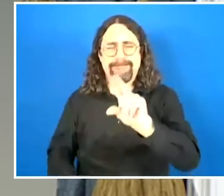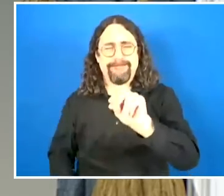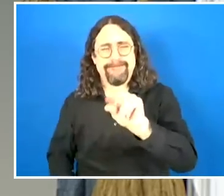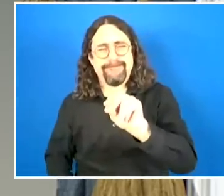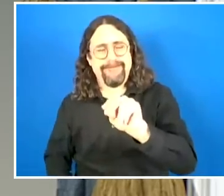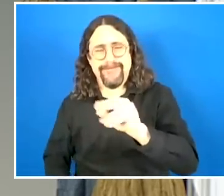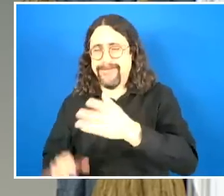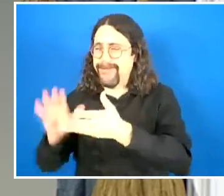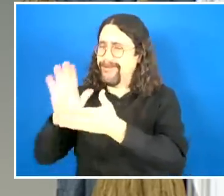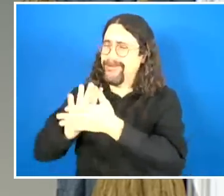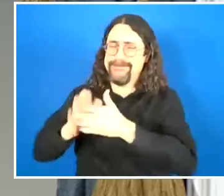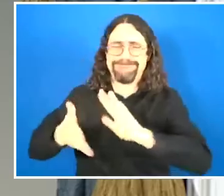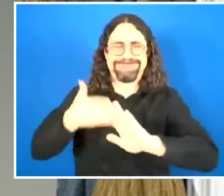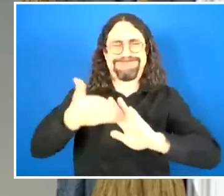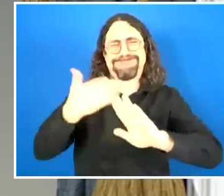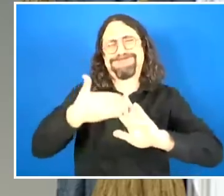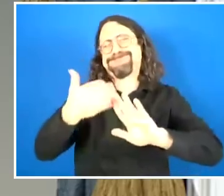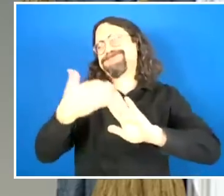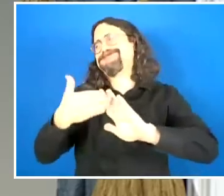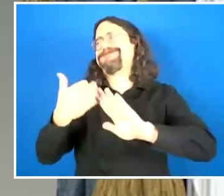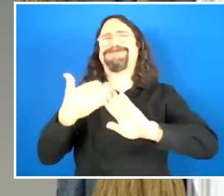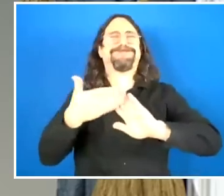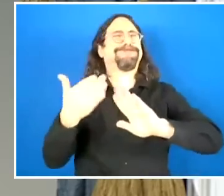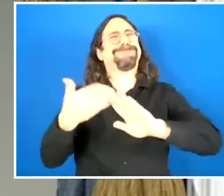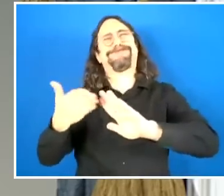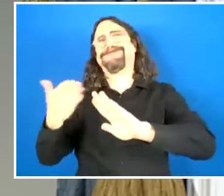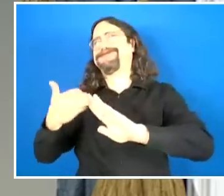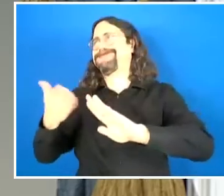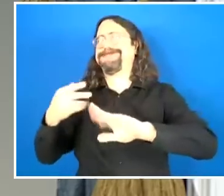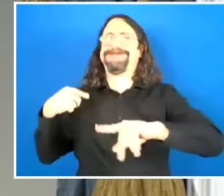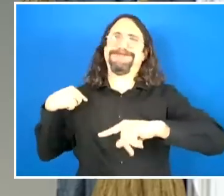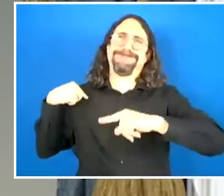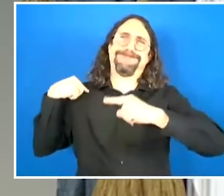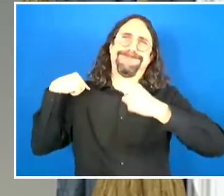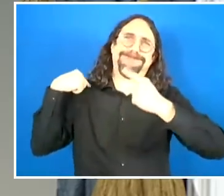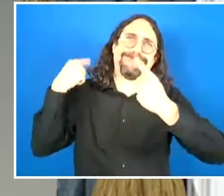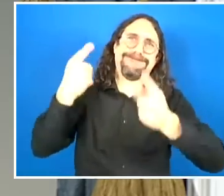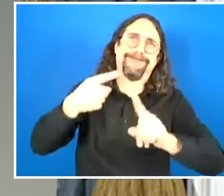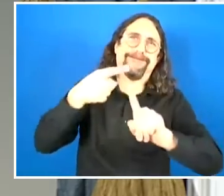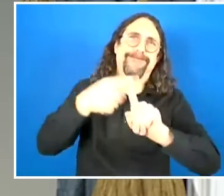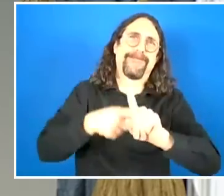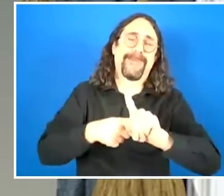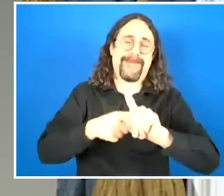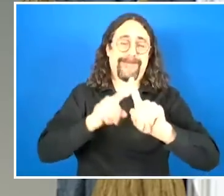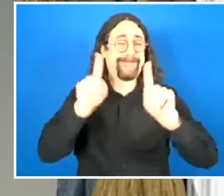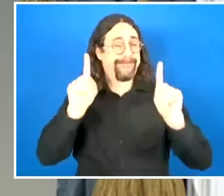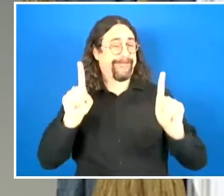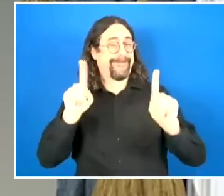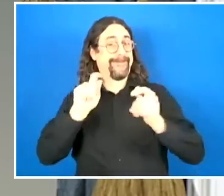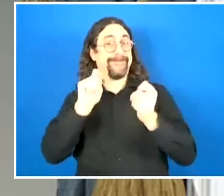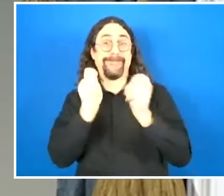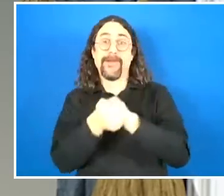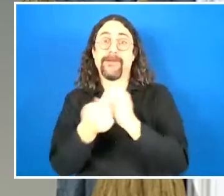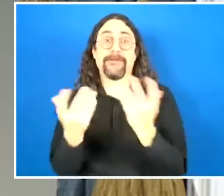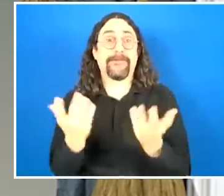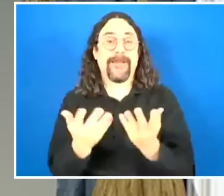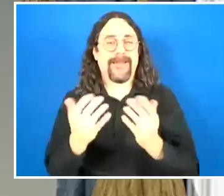WHAT HAS CHANGED IS THE MANNER IN WHICH WE'VE ENGAGED IN THWI OUR STUDENTS INSTEAD OF FACE TO FACE IN PERSON, WE ARE